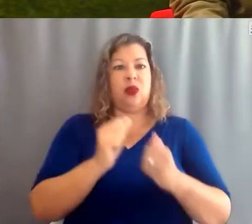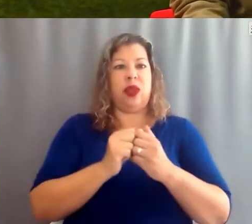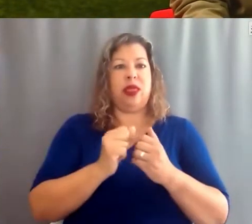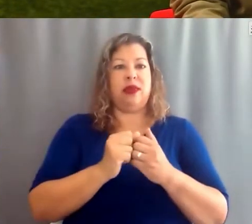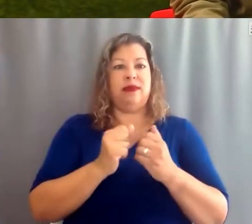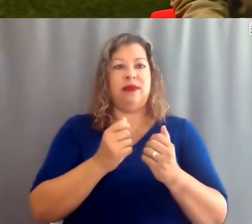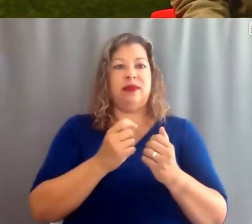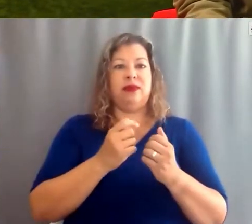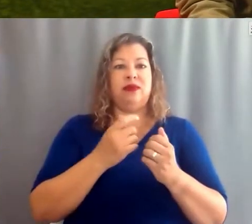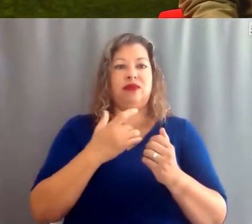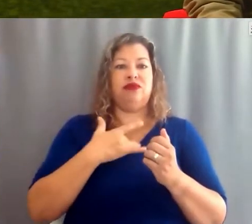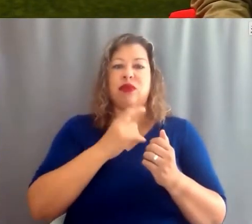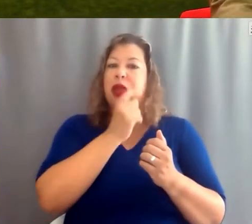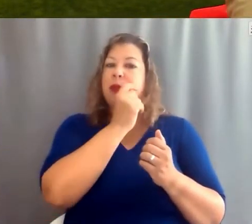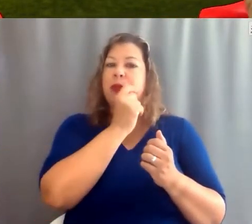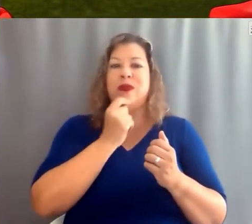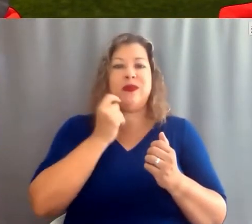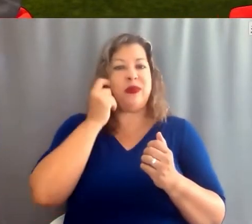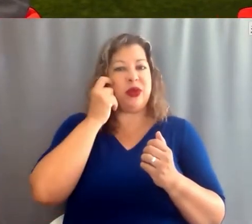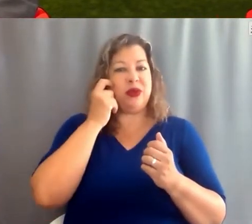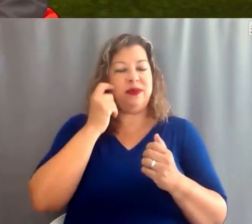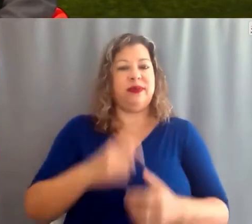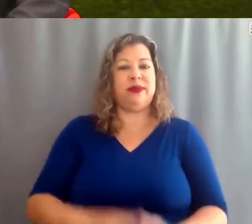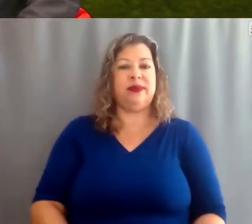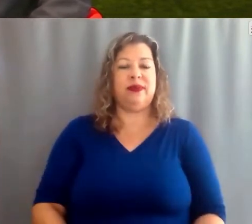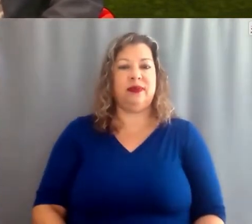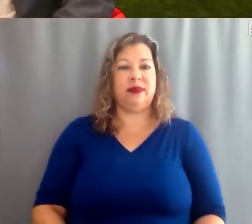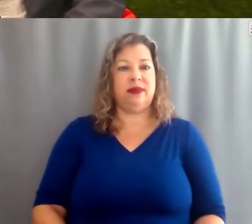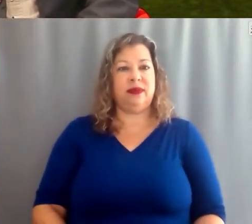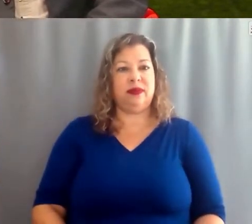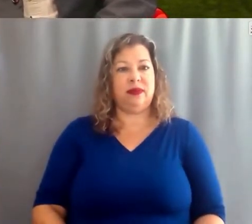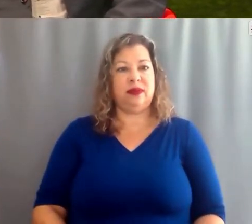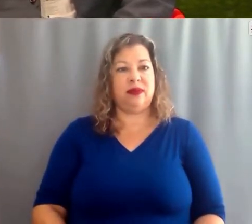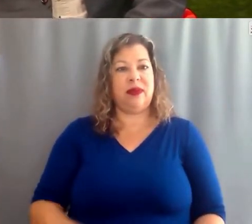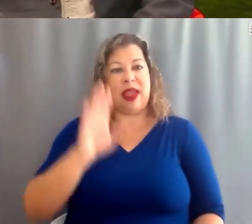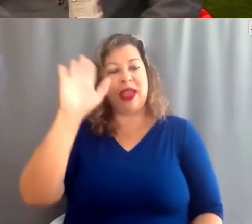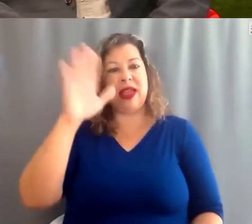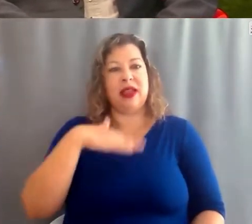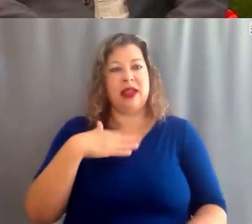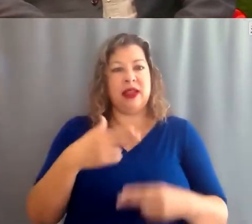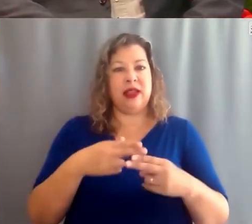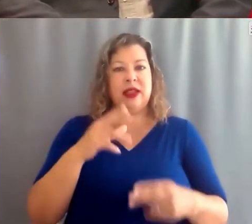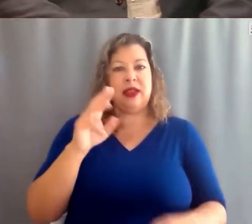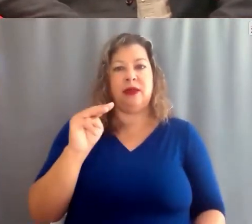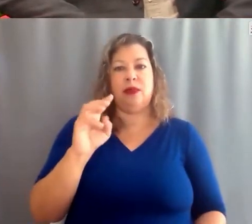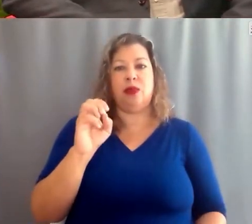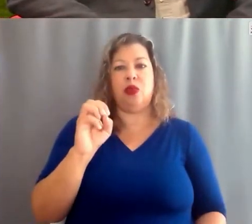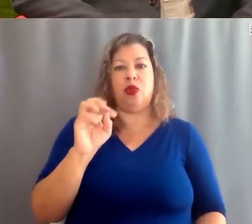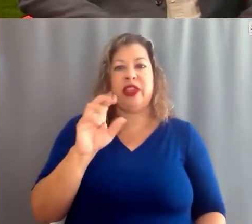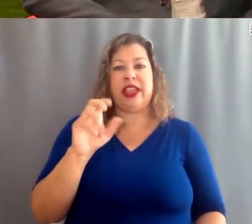Yeah. My name is Maureen Freedman.